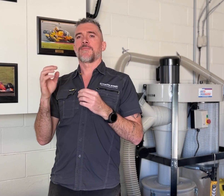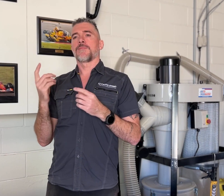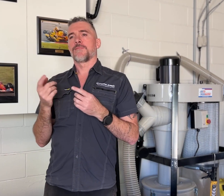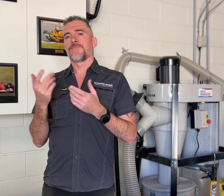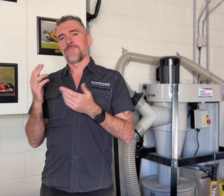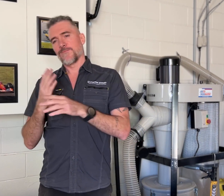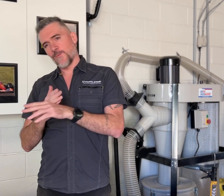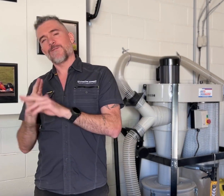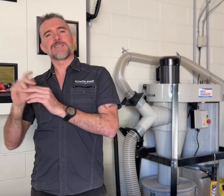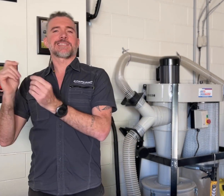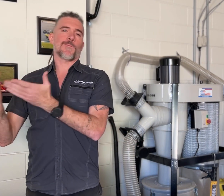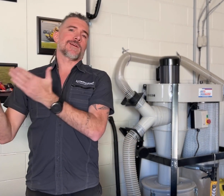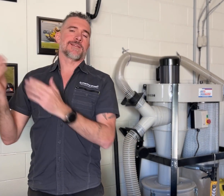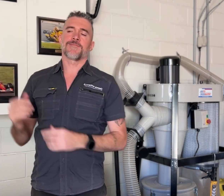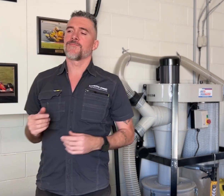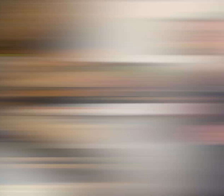establish my own business rather than working for somebody else.